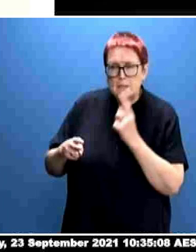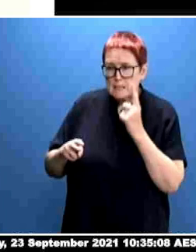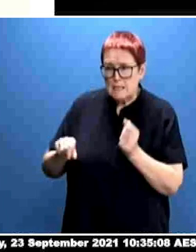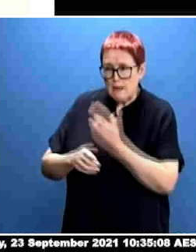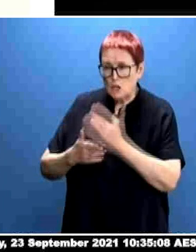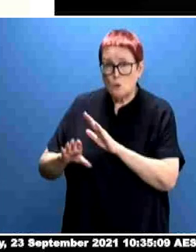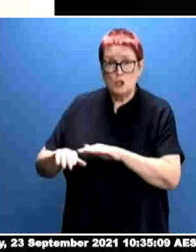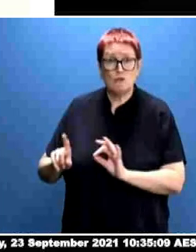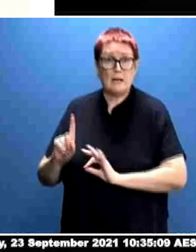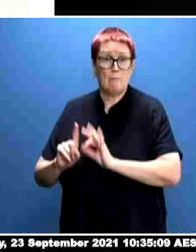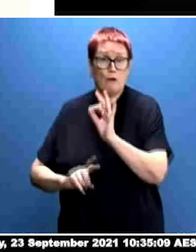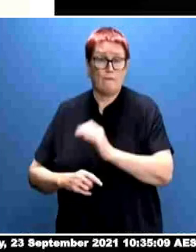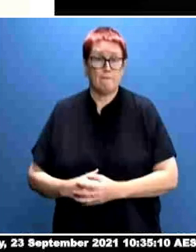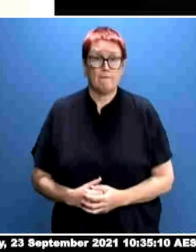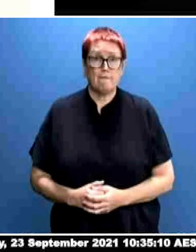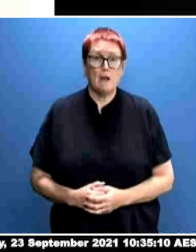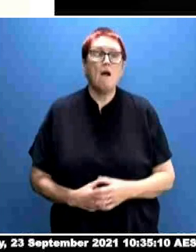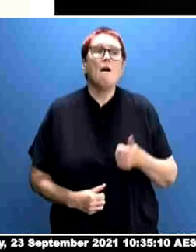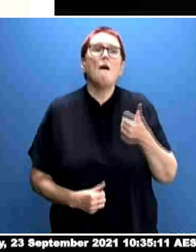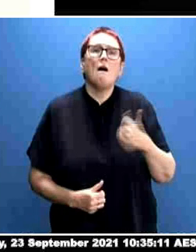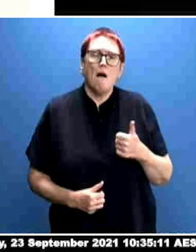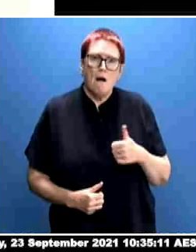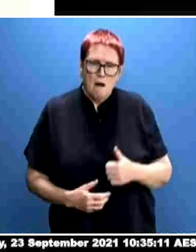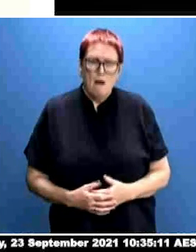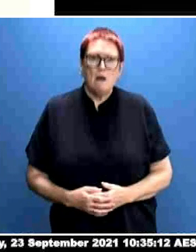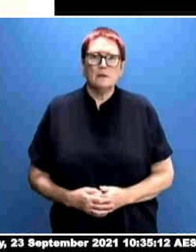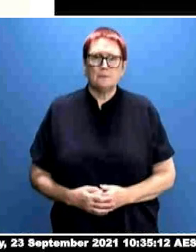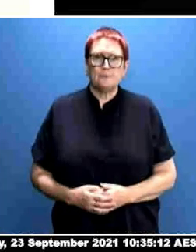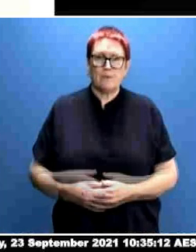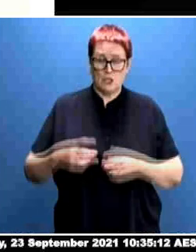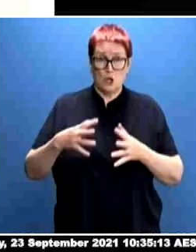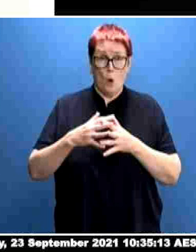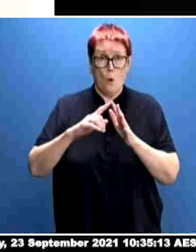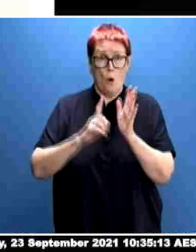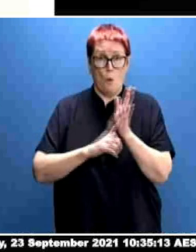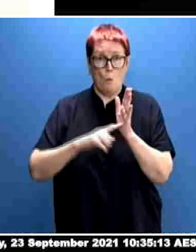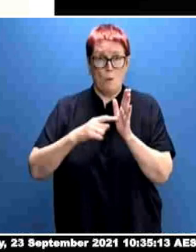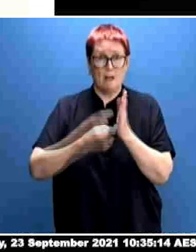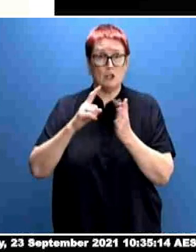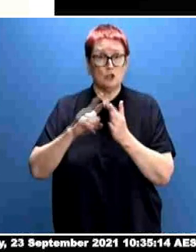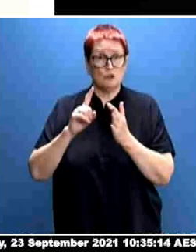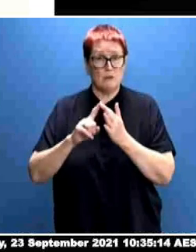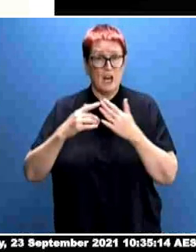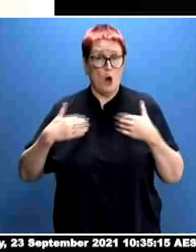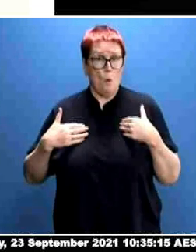I see, so this would now be the Welltree Wellbeing Outcomes,